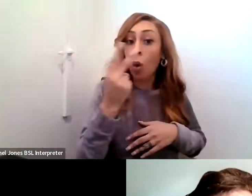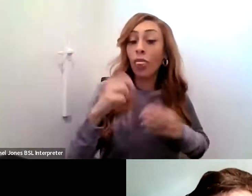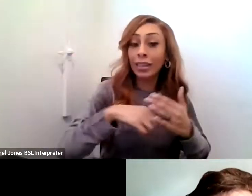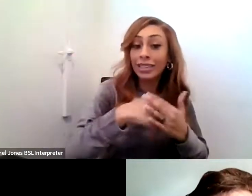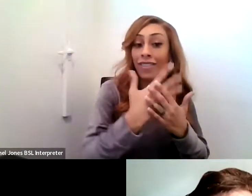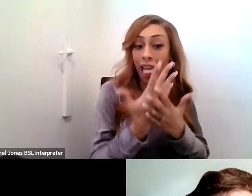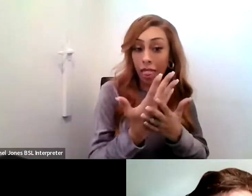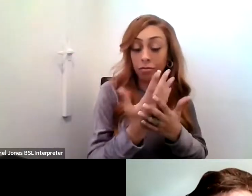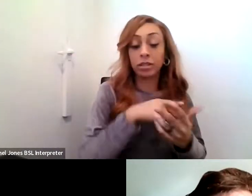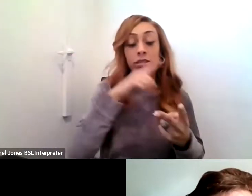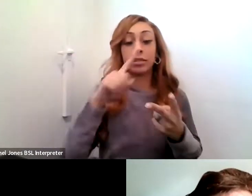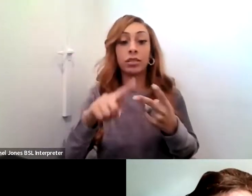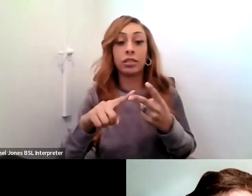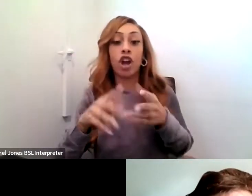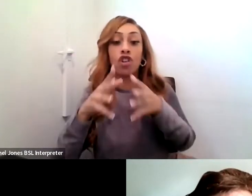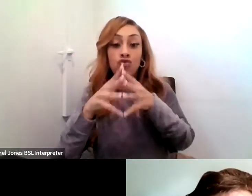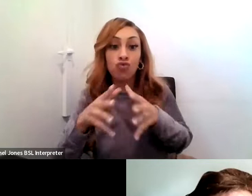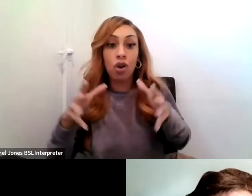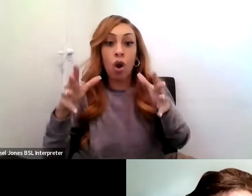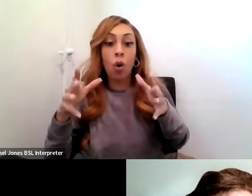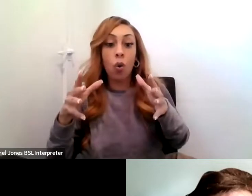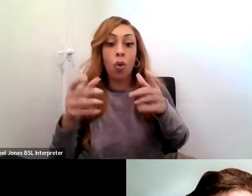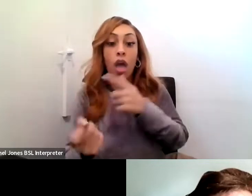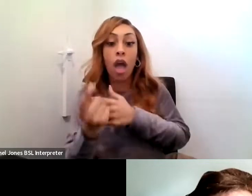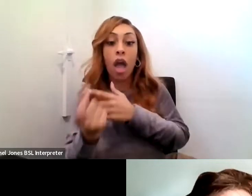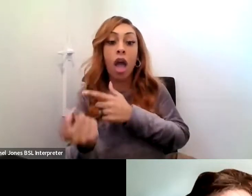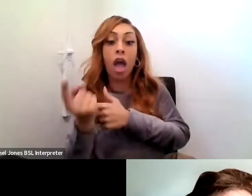and growth opportunities to deaf and disabled creatives,